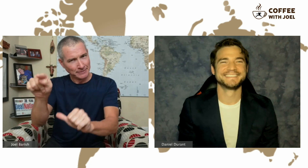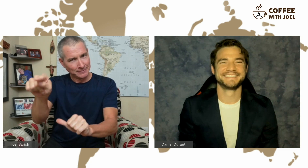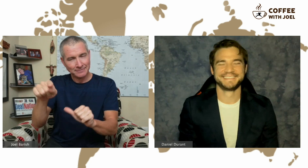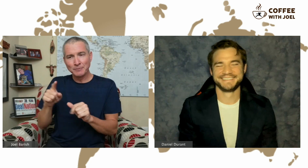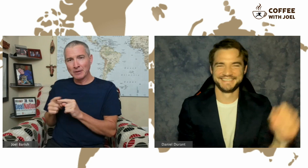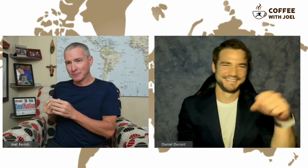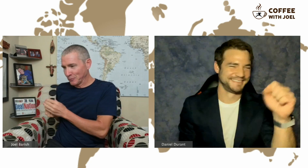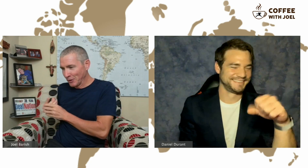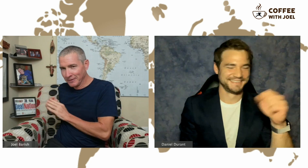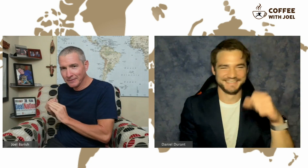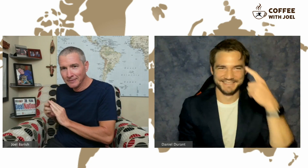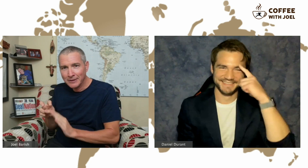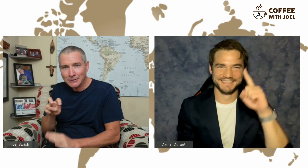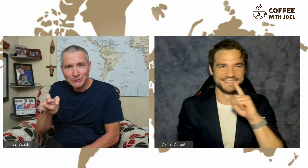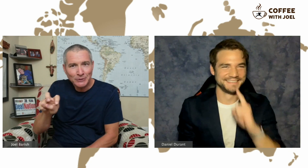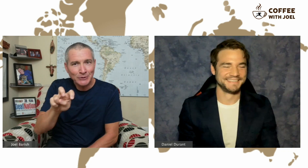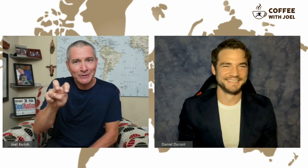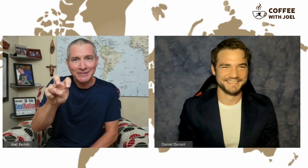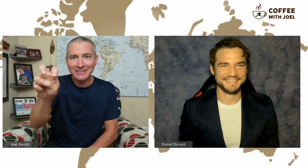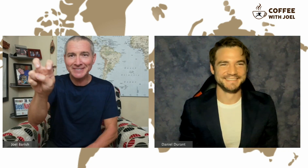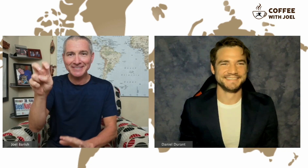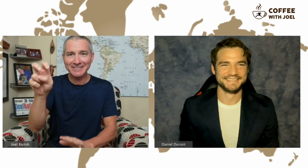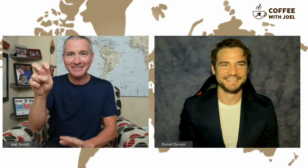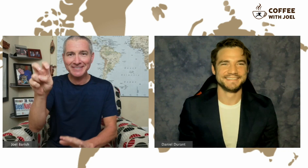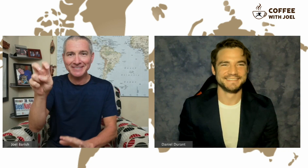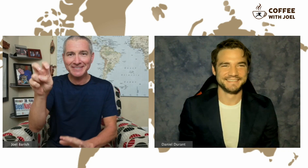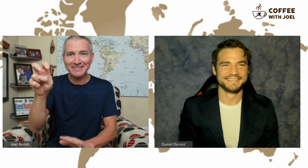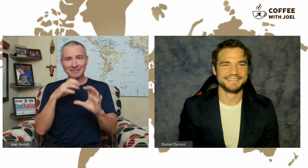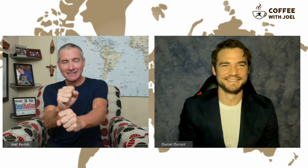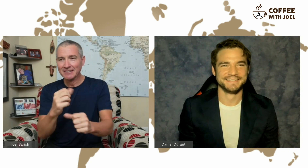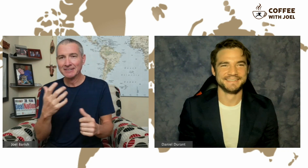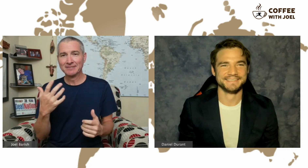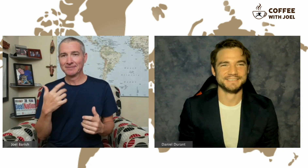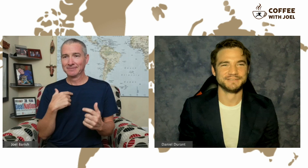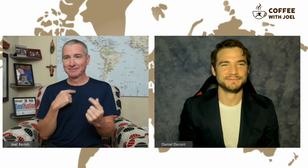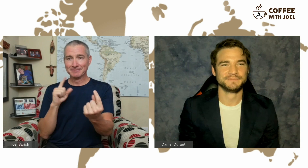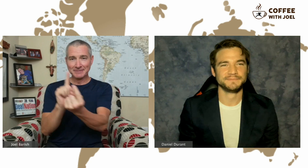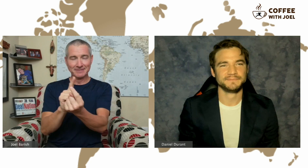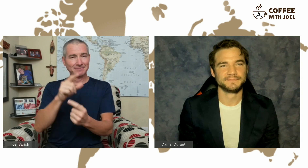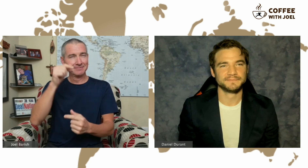You will continue! -For sure. But your journey continues. I’m intrigued by it.